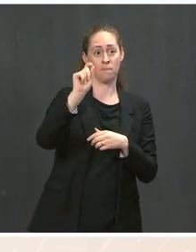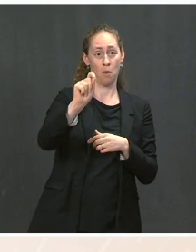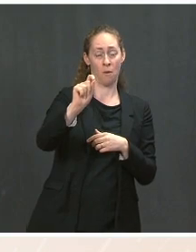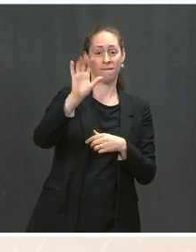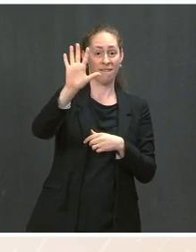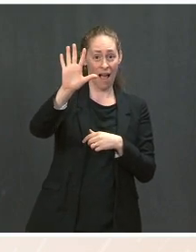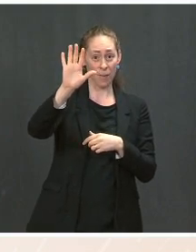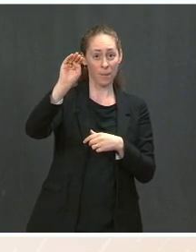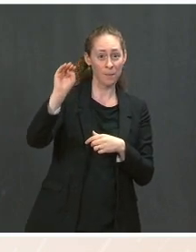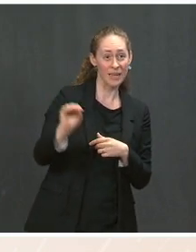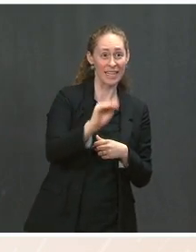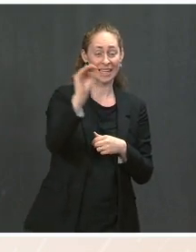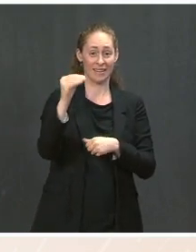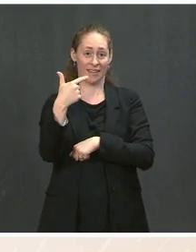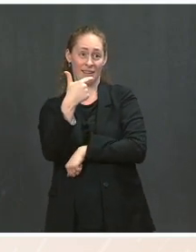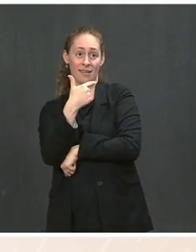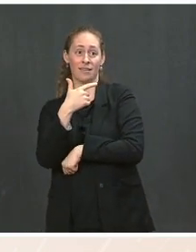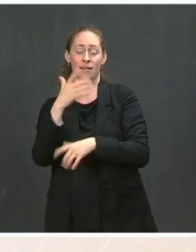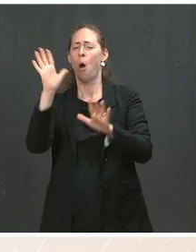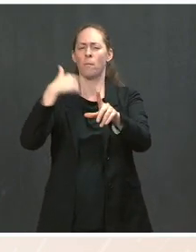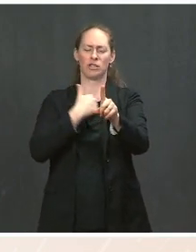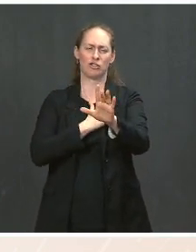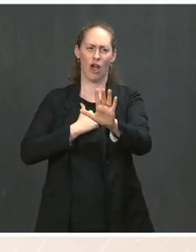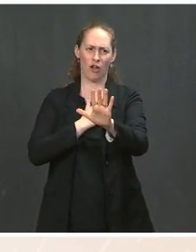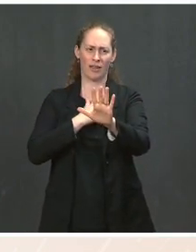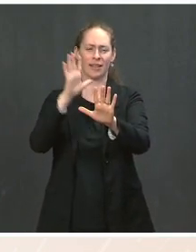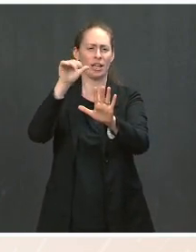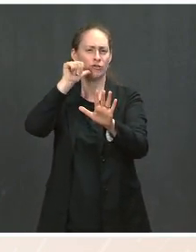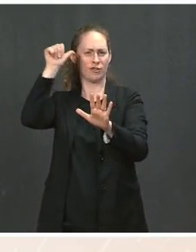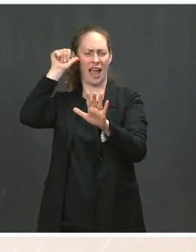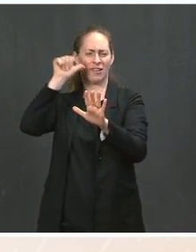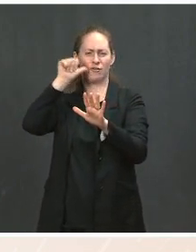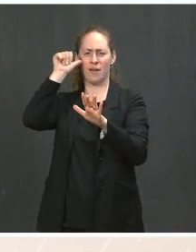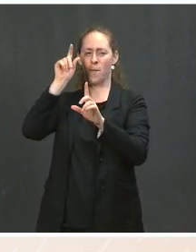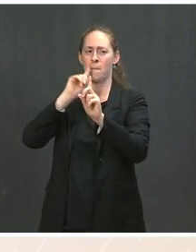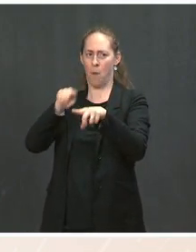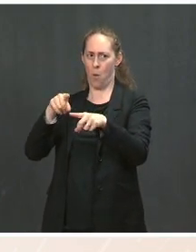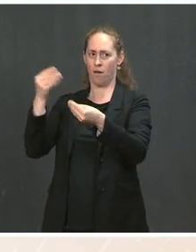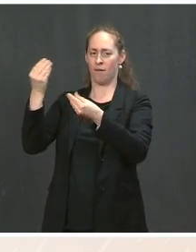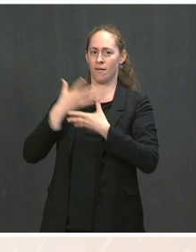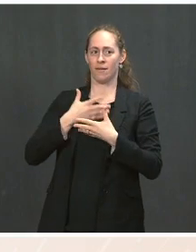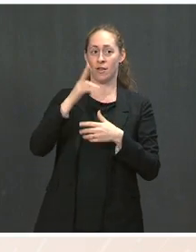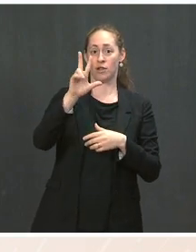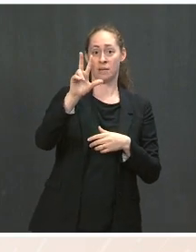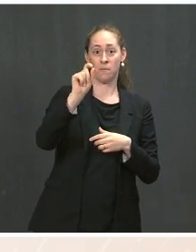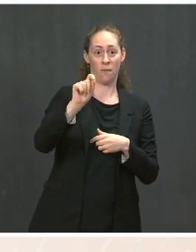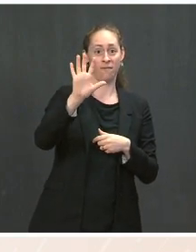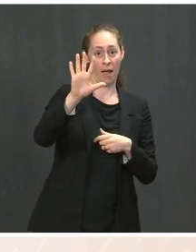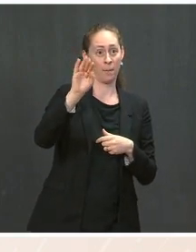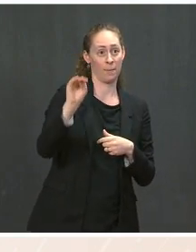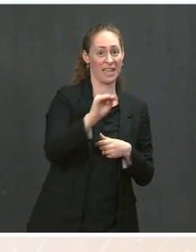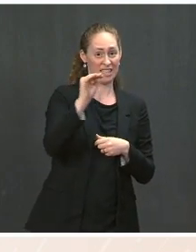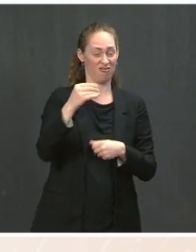sorry, today -- it was reported from yesterday, of course -- but we had 3.5 million COVID shots yesterday.